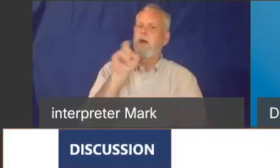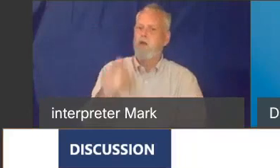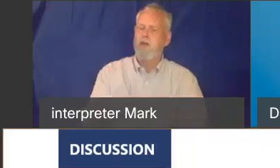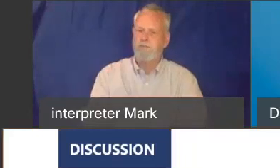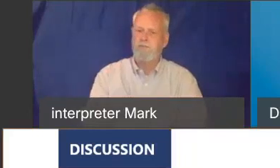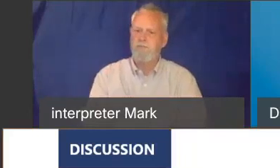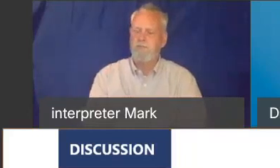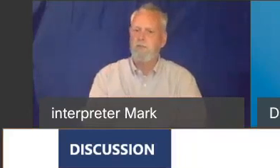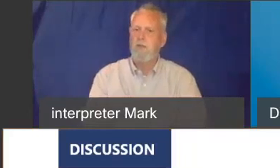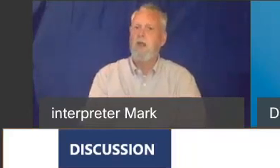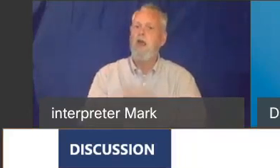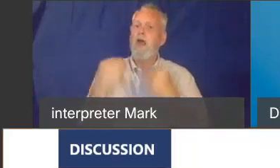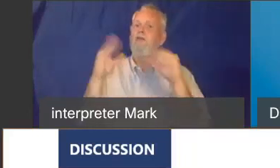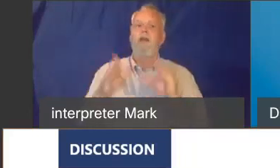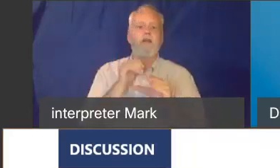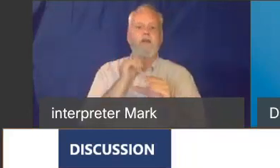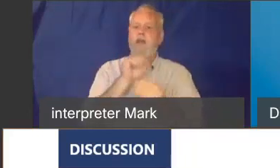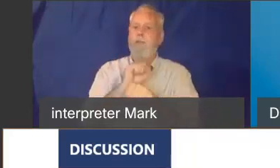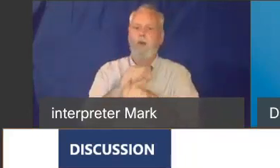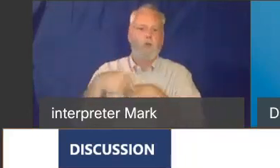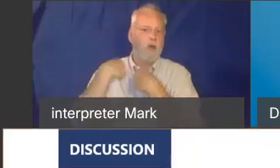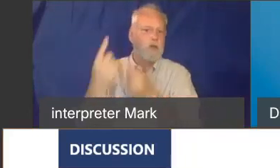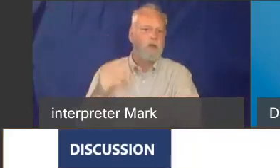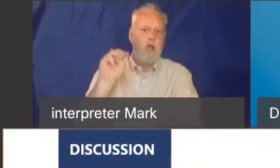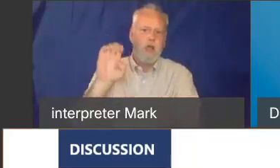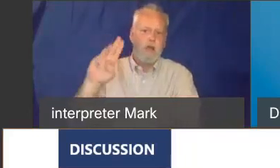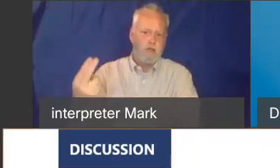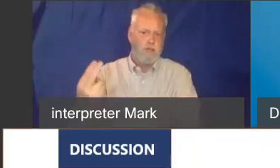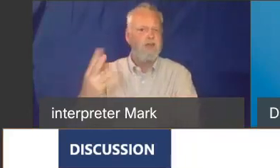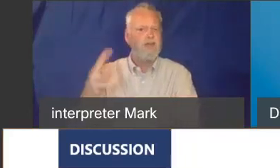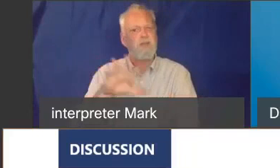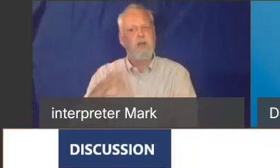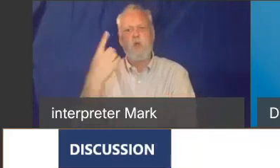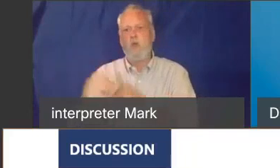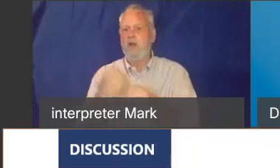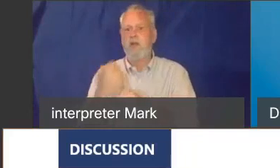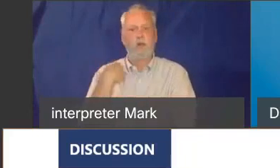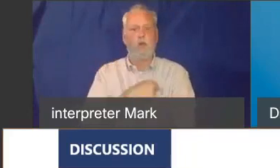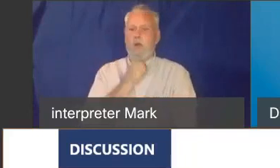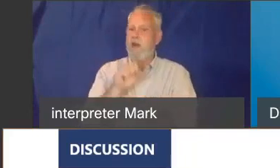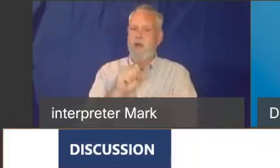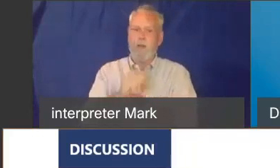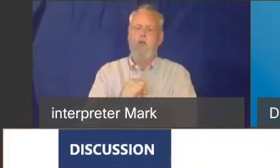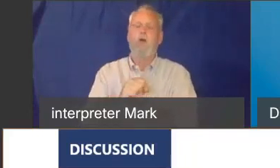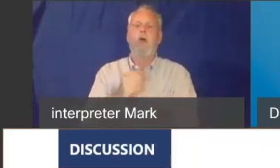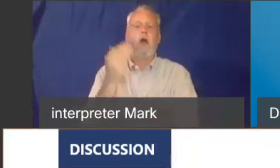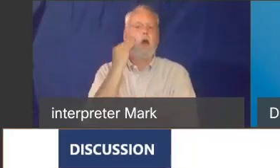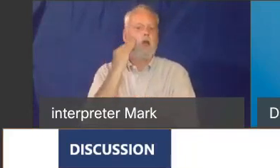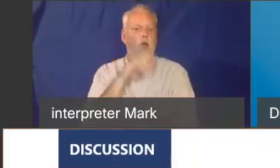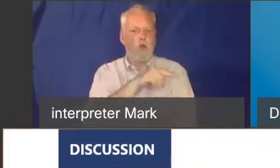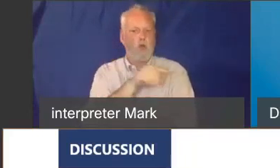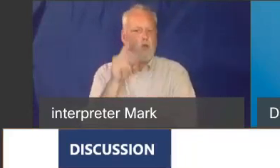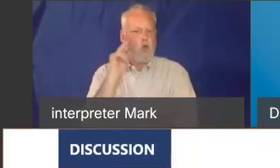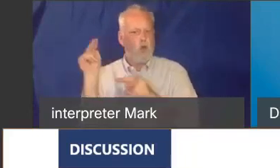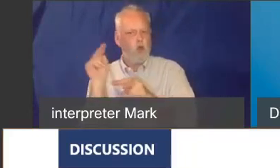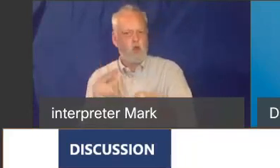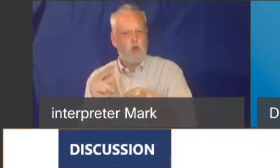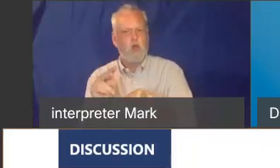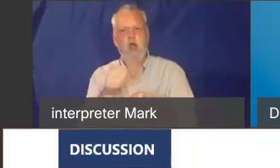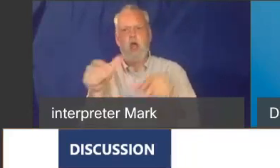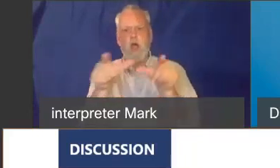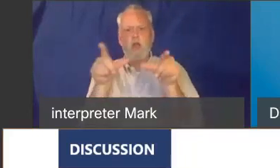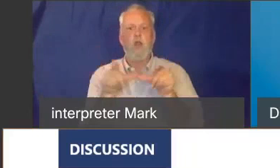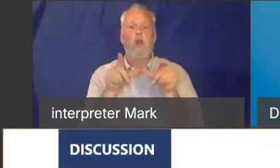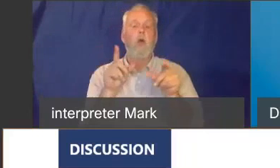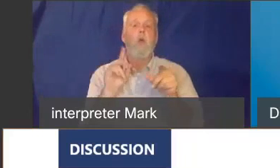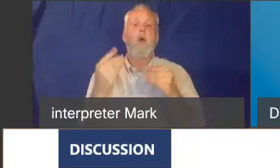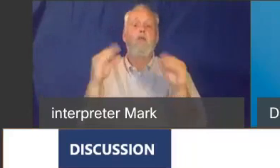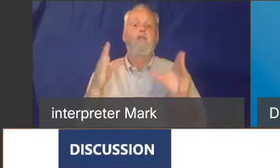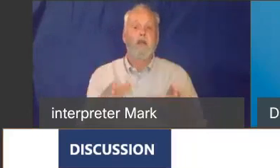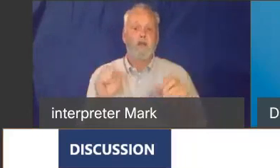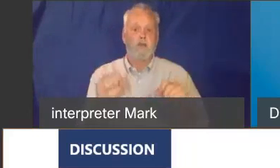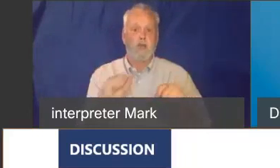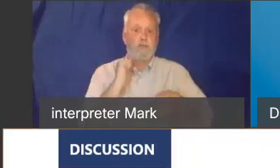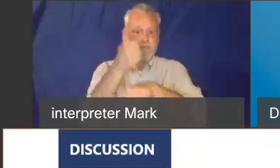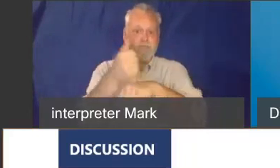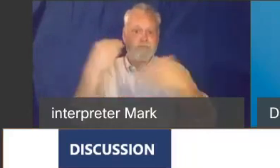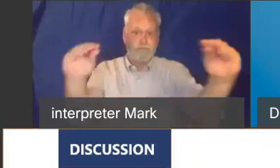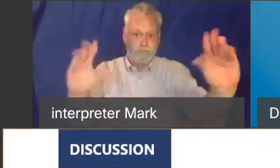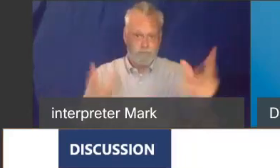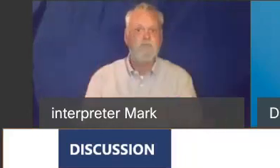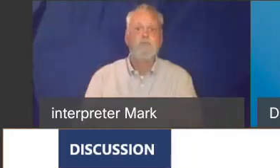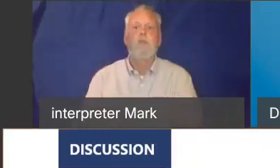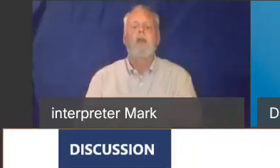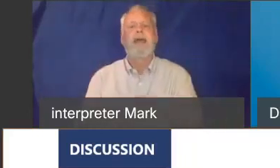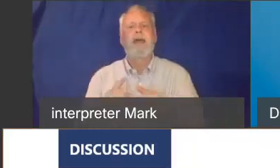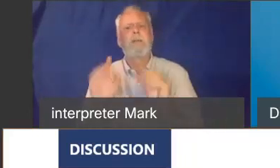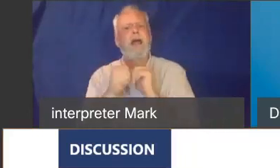Vendors have not been working since March so it's about a year that we have not been working and I know you are looking into other locations where vendor's able to bend. But how soon would that happen?